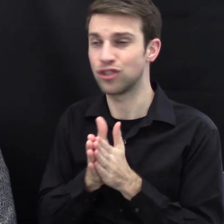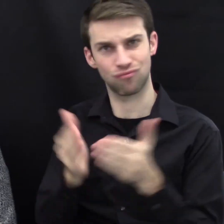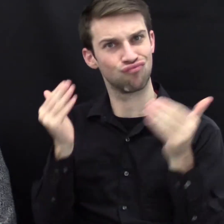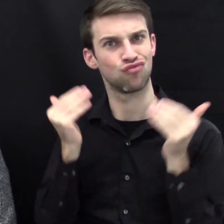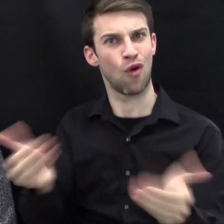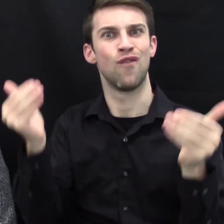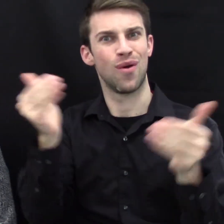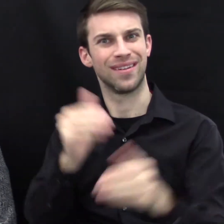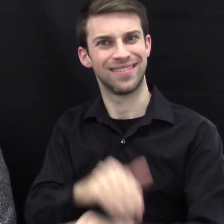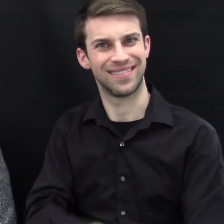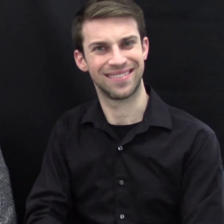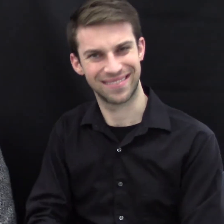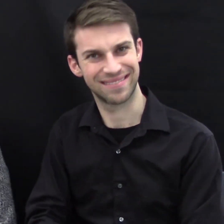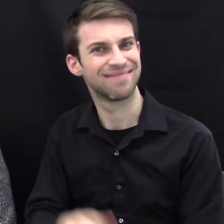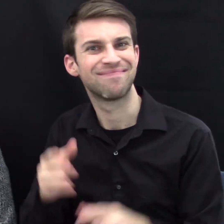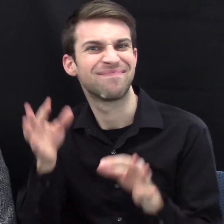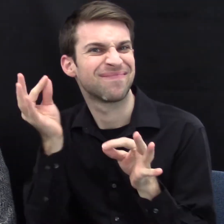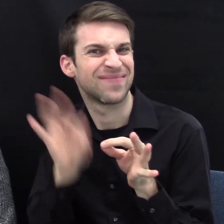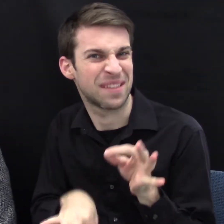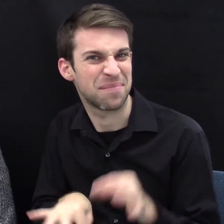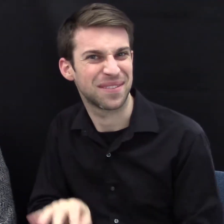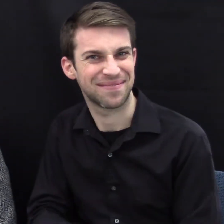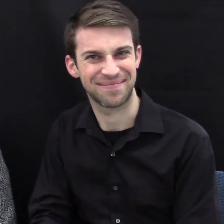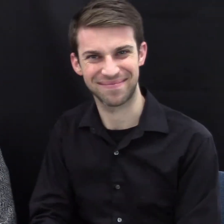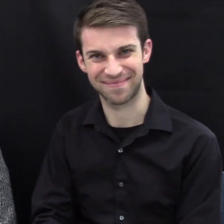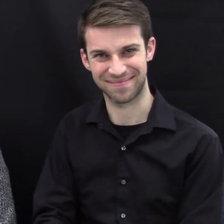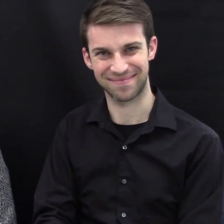there and do it. Simple as that. Thank you.